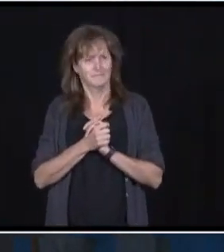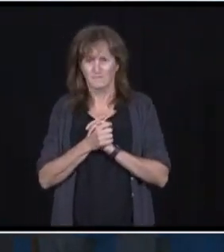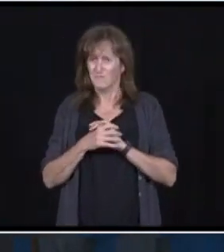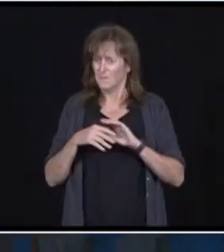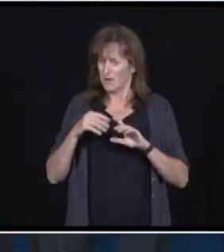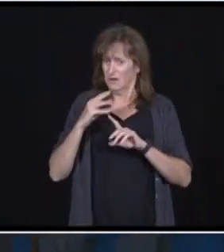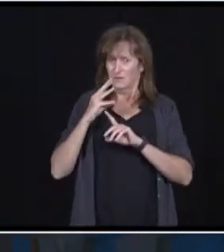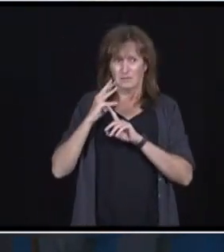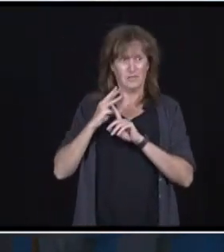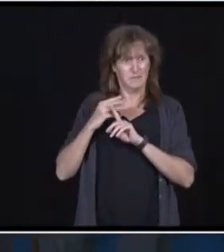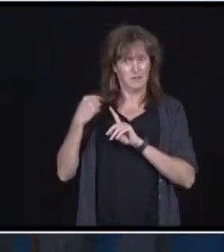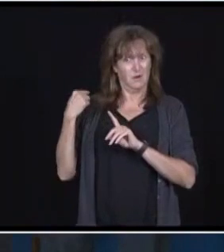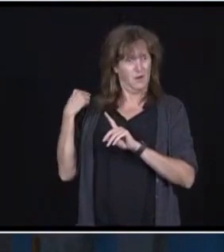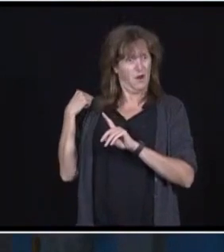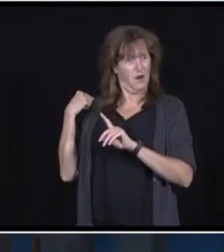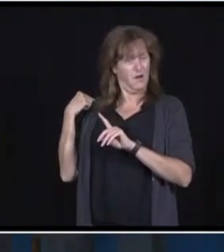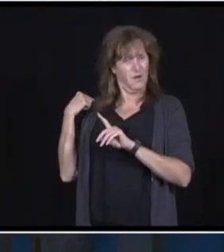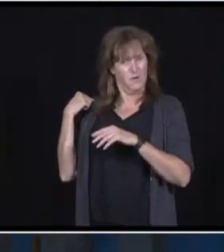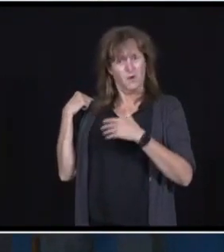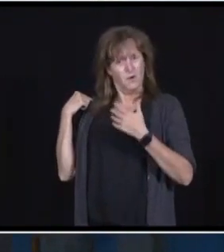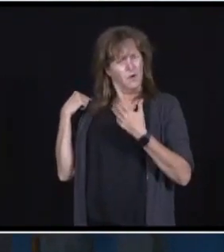Six months ago today, mate